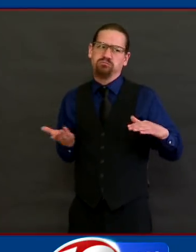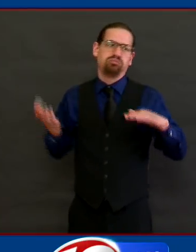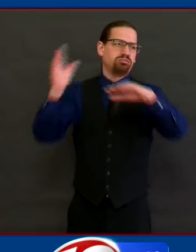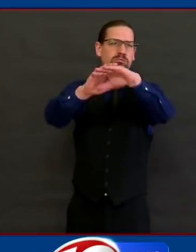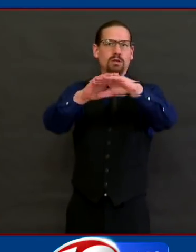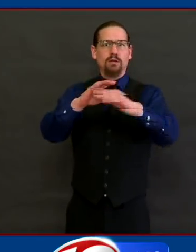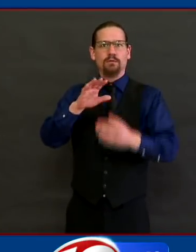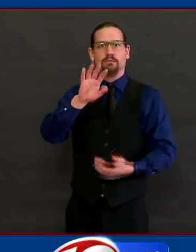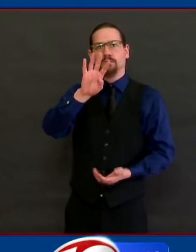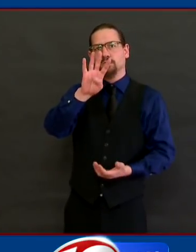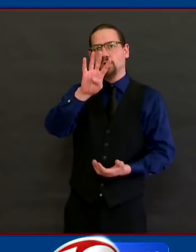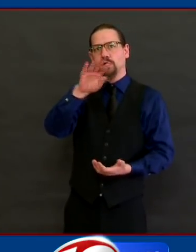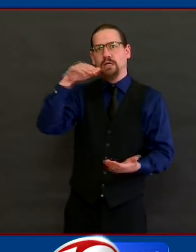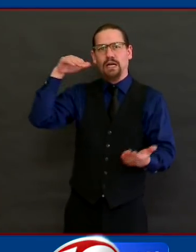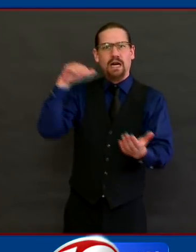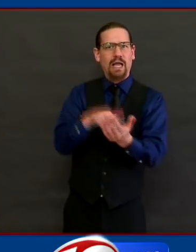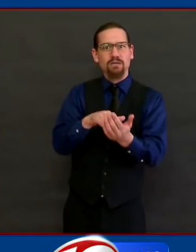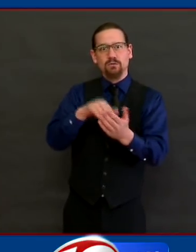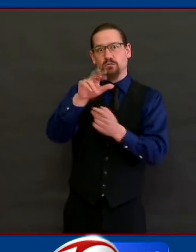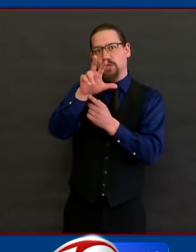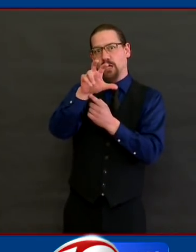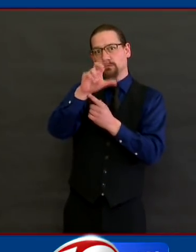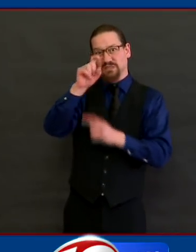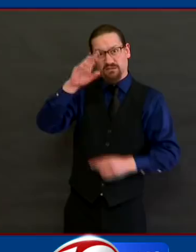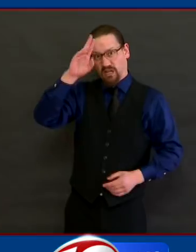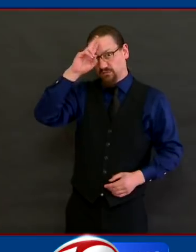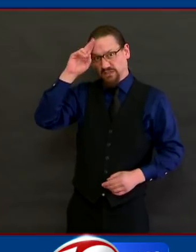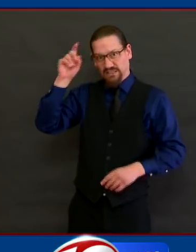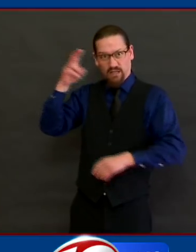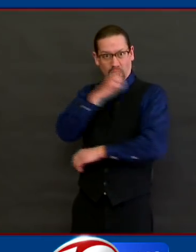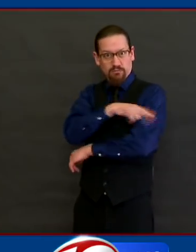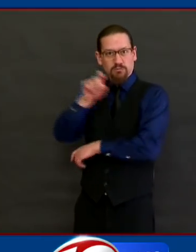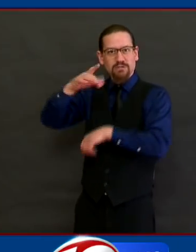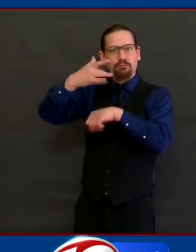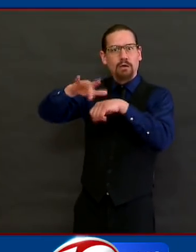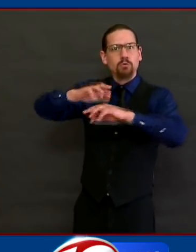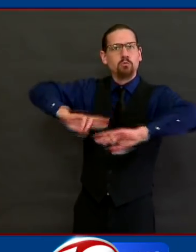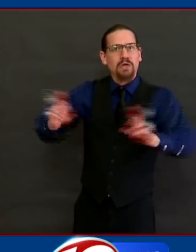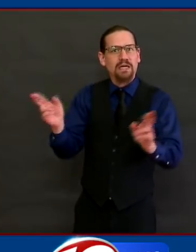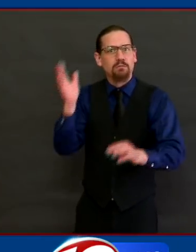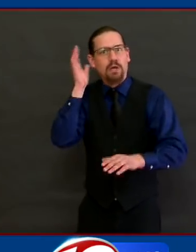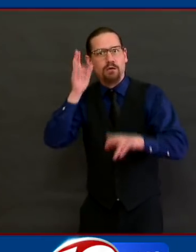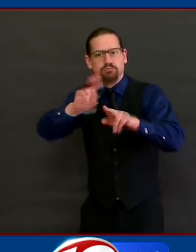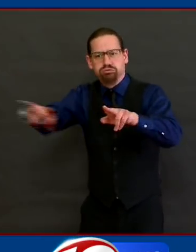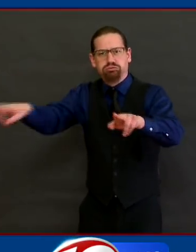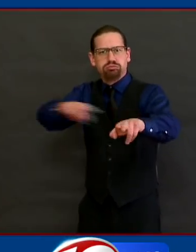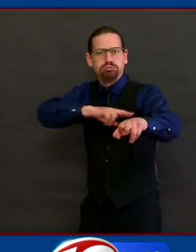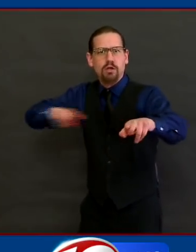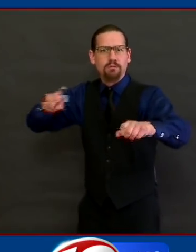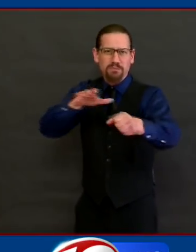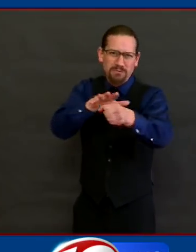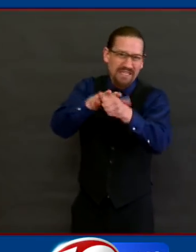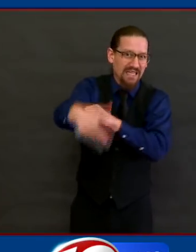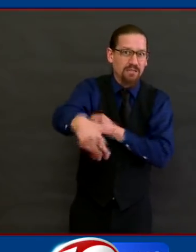IN THAT SCENARIO, ON THE REDLINE WE ARE SEEING, WE WILL BE CLOSER TO 4300 HOSPITAL BEDS. WE ARE WORKING